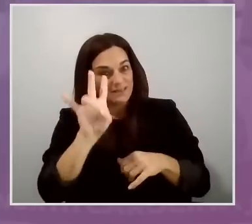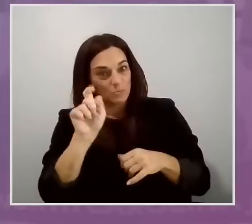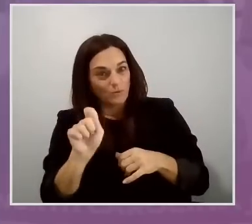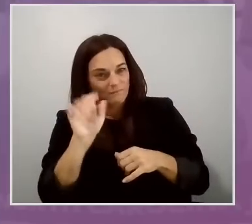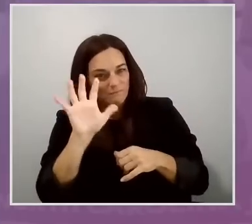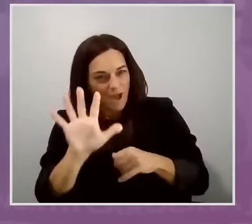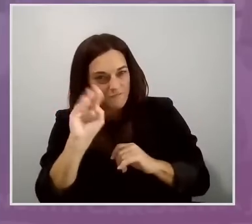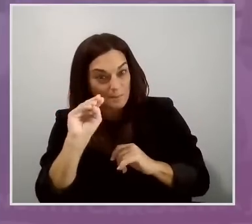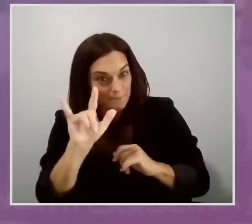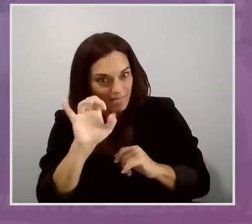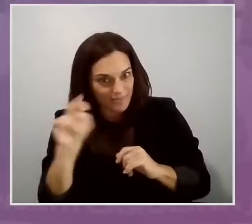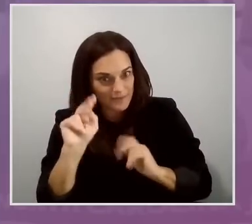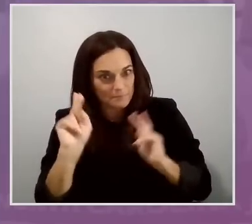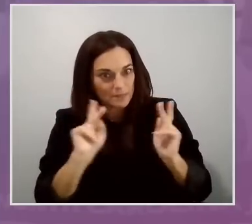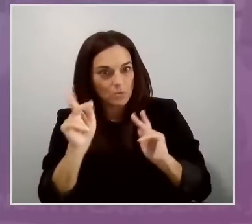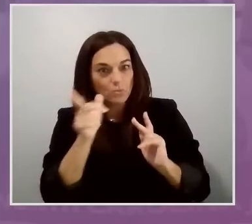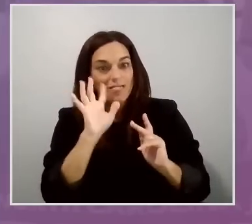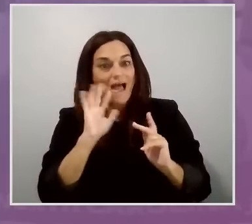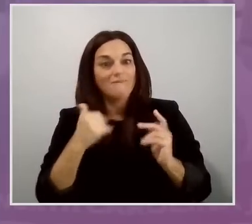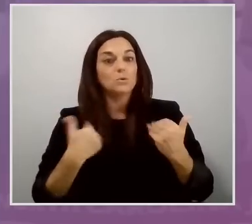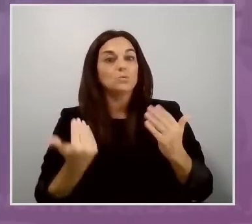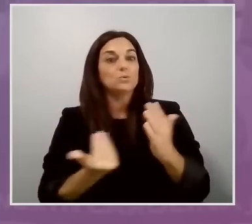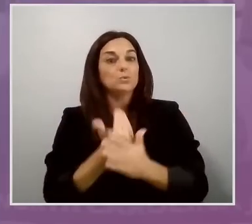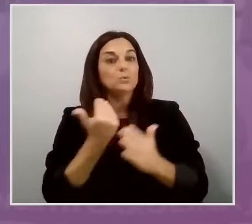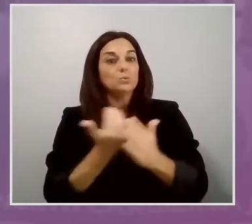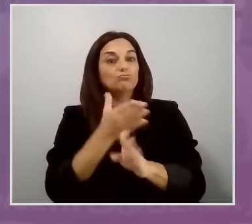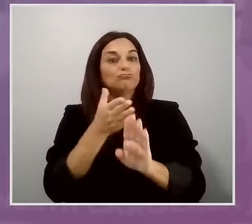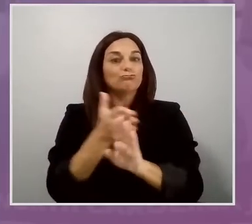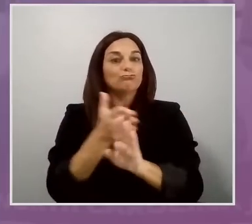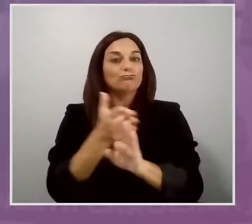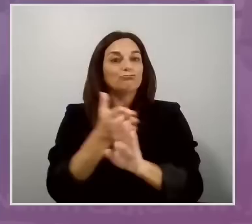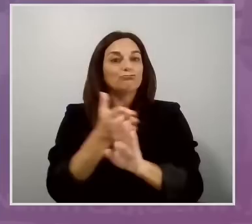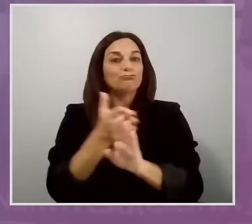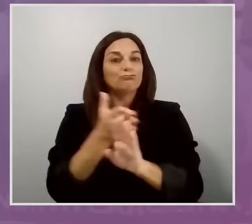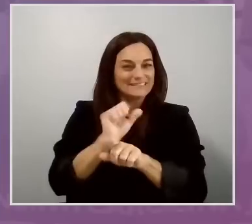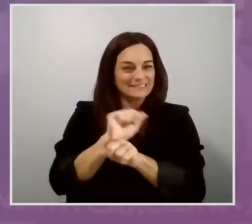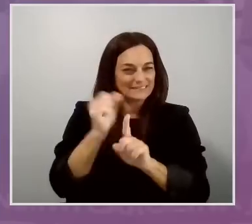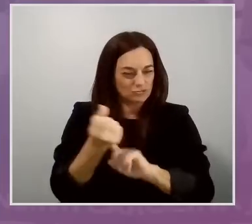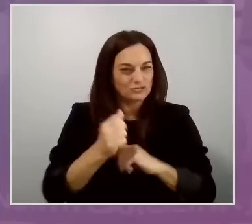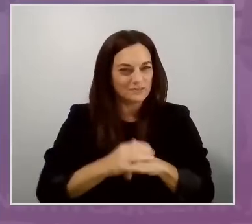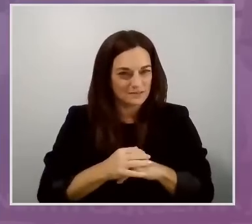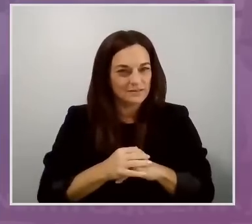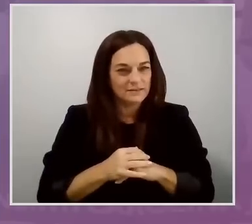BUT WHICH ALSO BY THE WAY MEANS THERE ARE SEVEN AND A